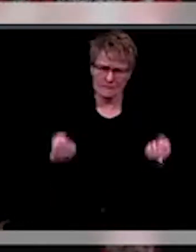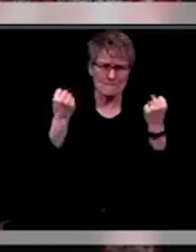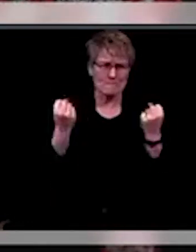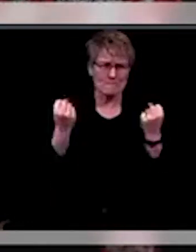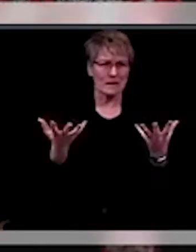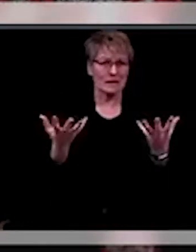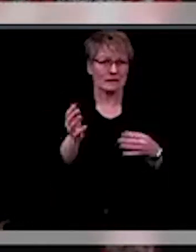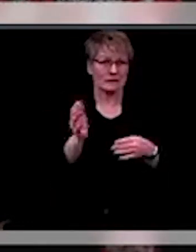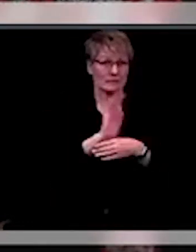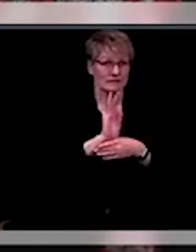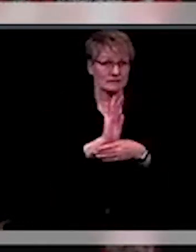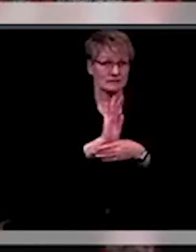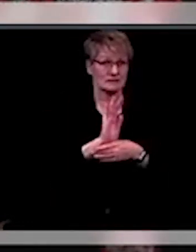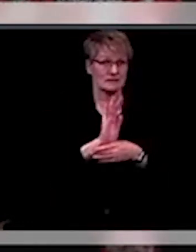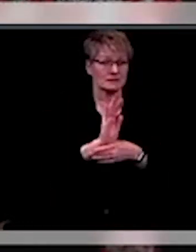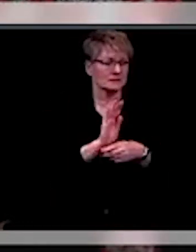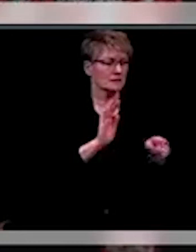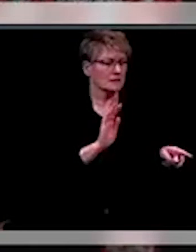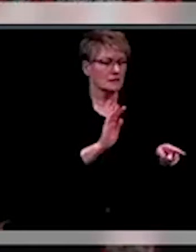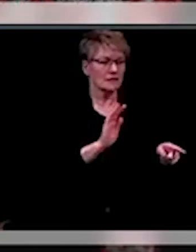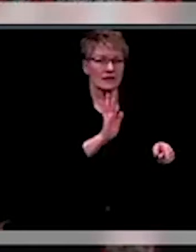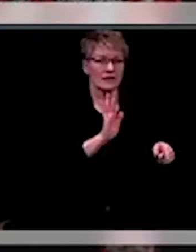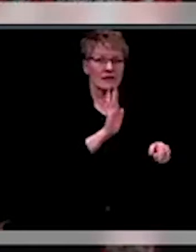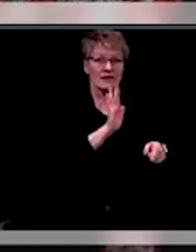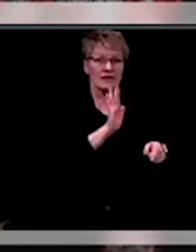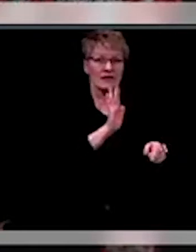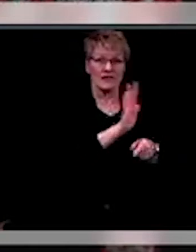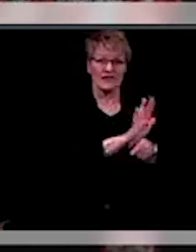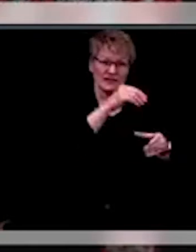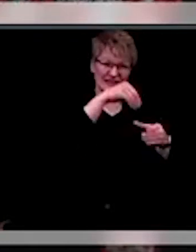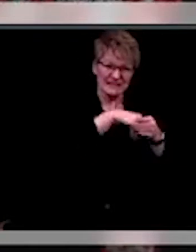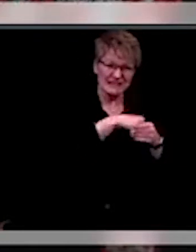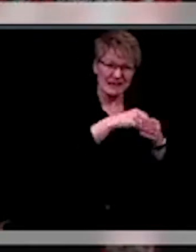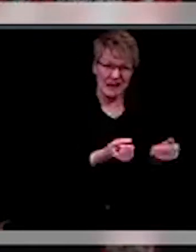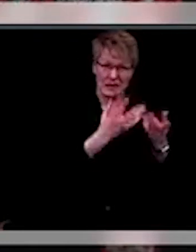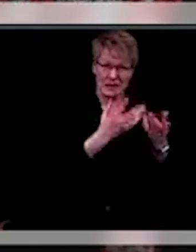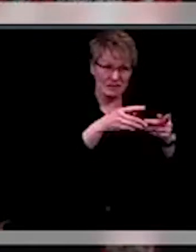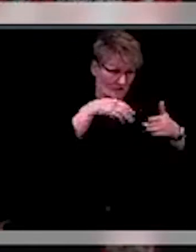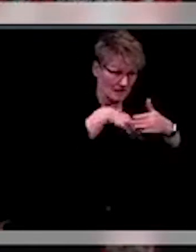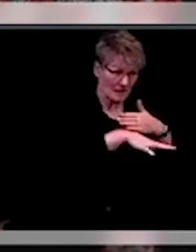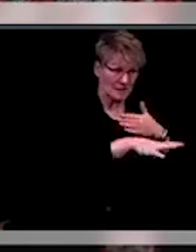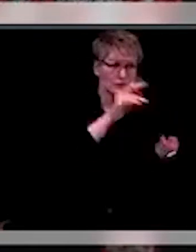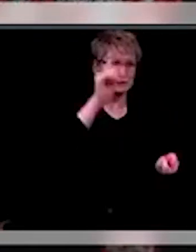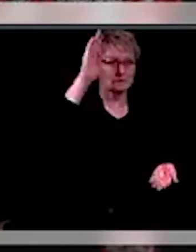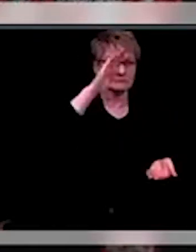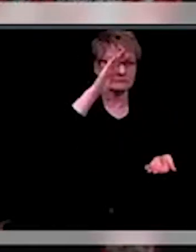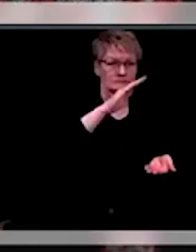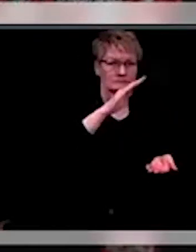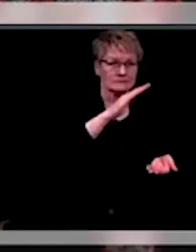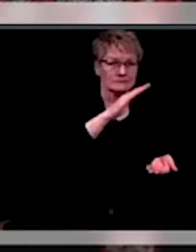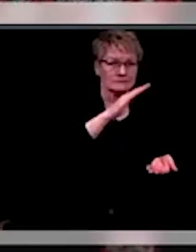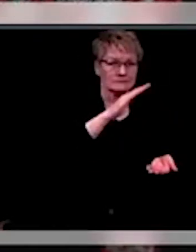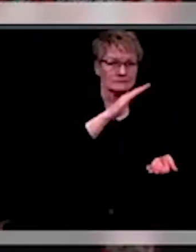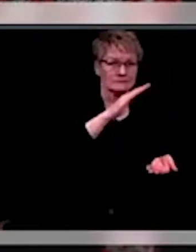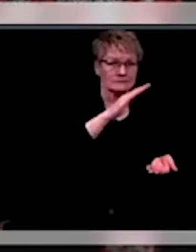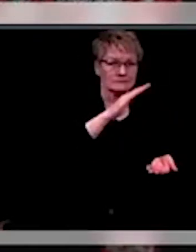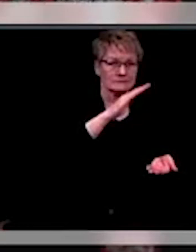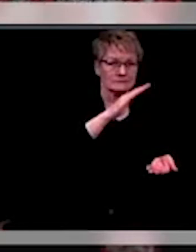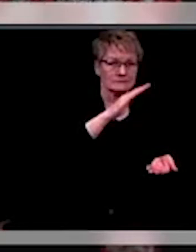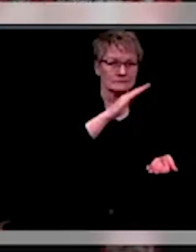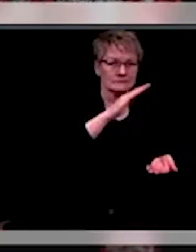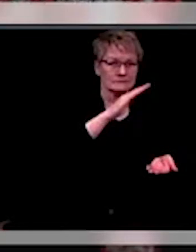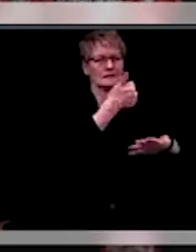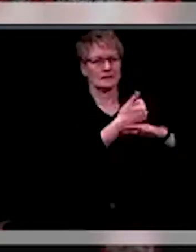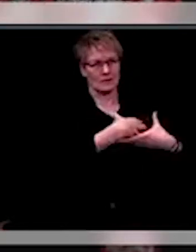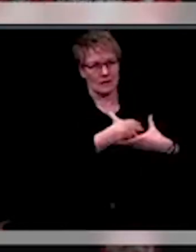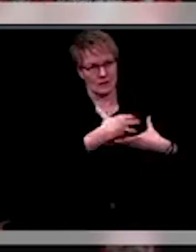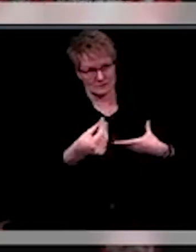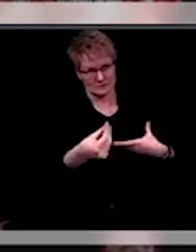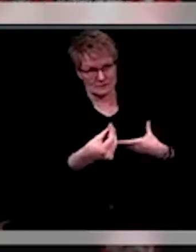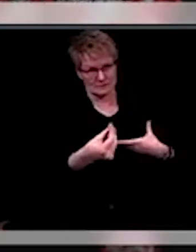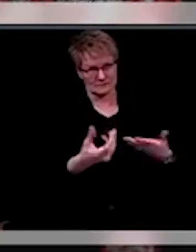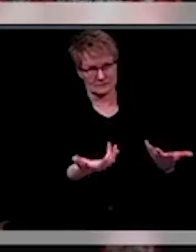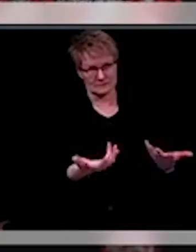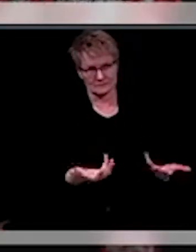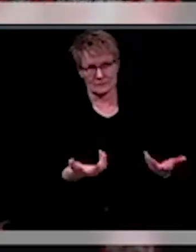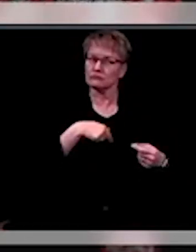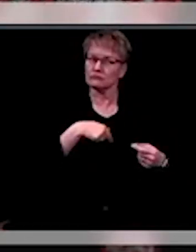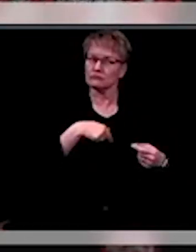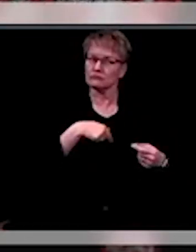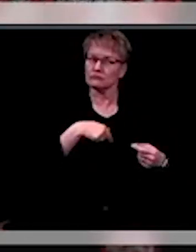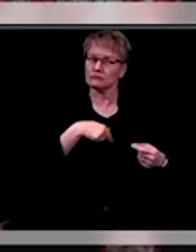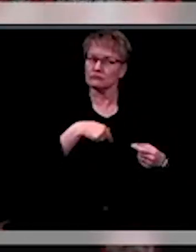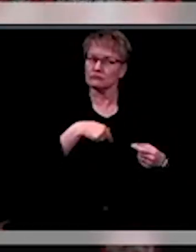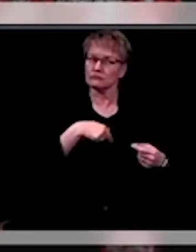have to do outdoors types of services. And, we'll continue to work with the businesses as we have.